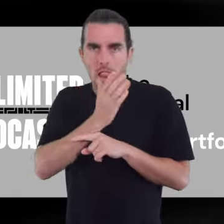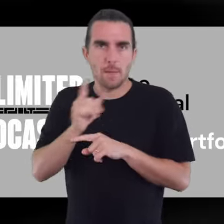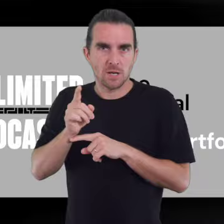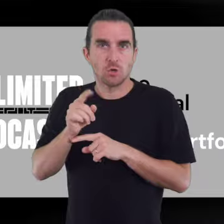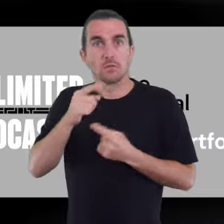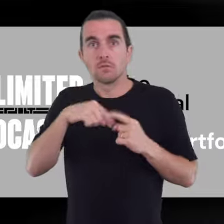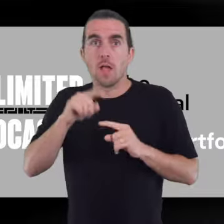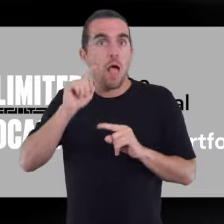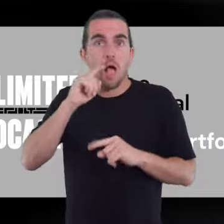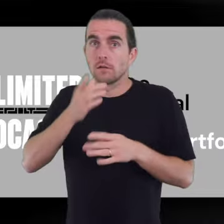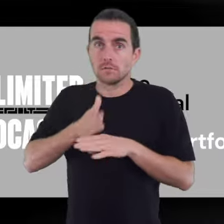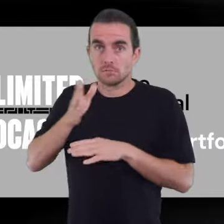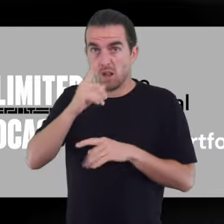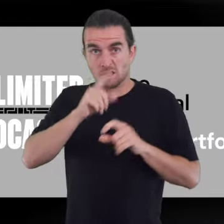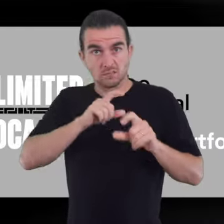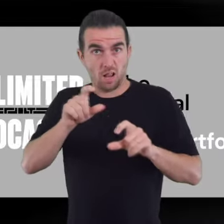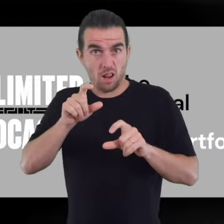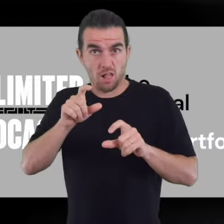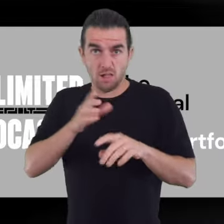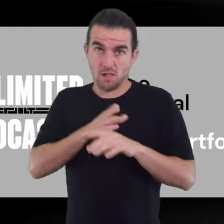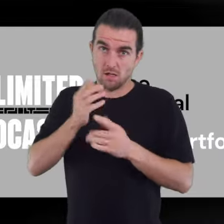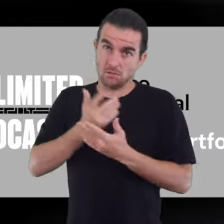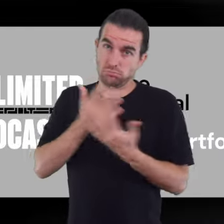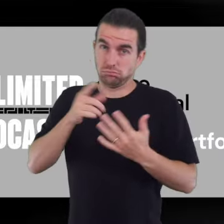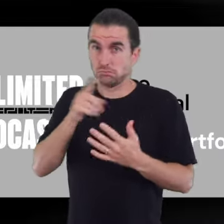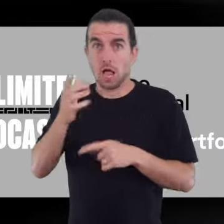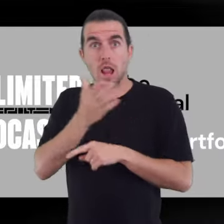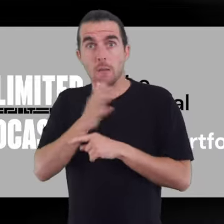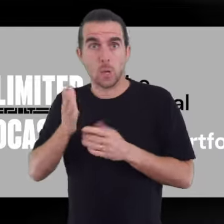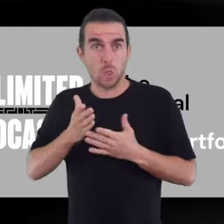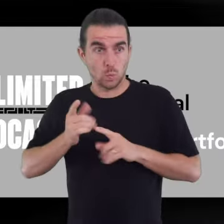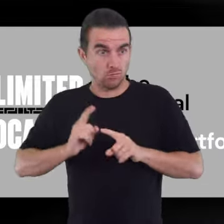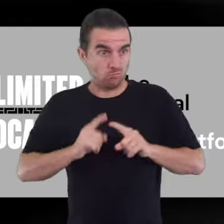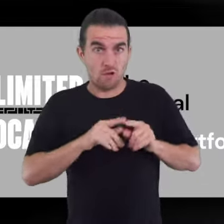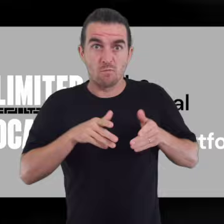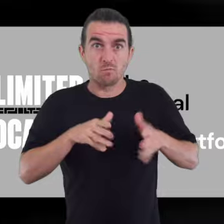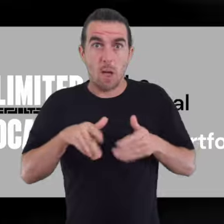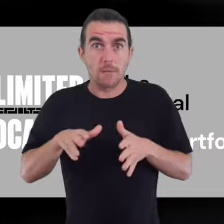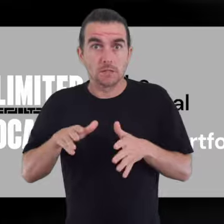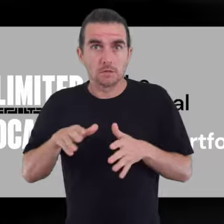so if anyone isn't able to attend, they can access many of the zines in the library in alternative formats,